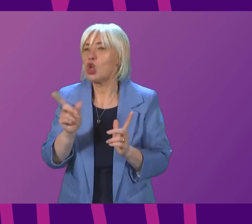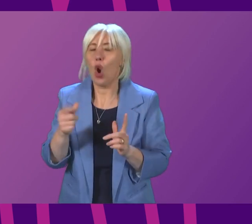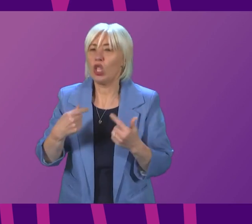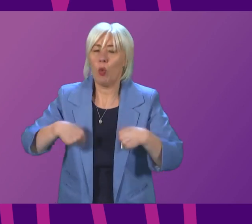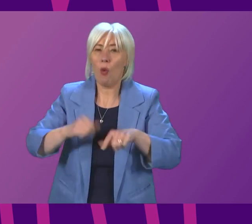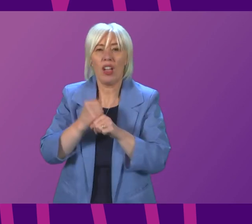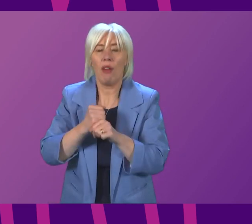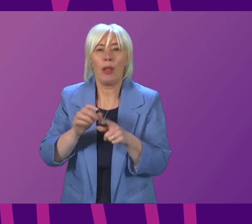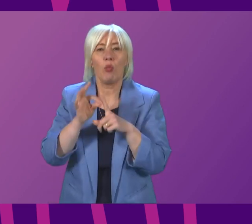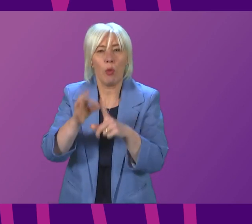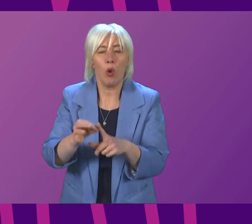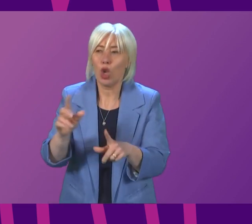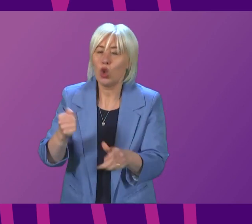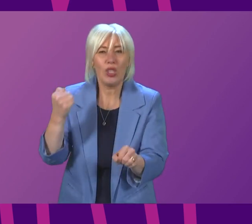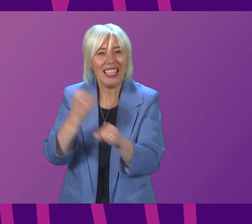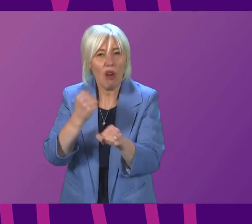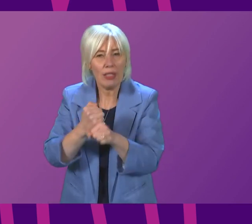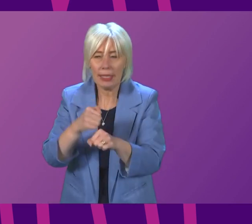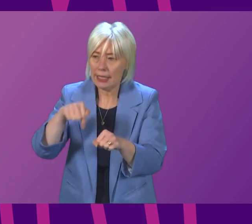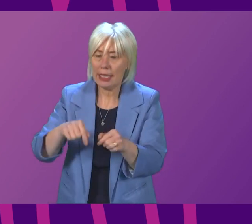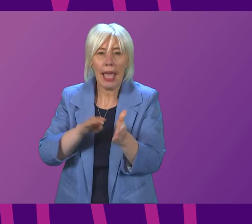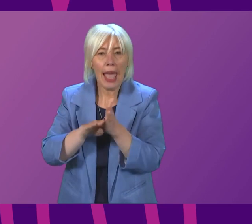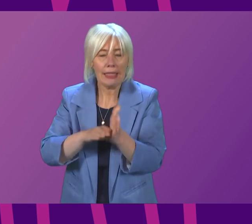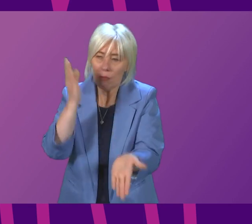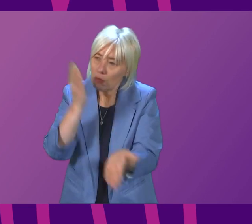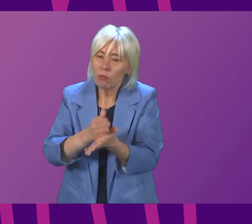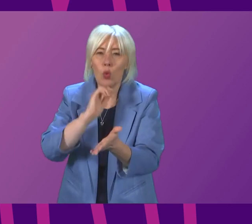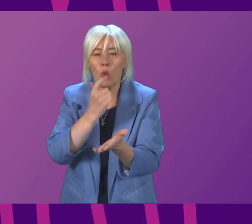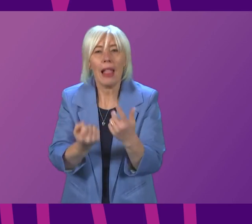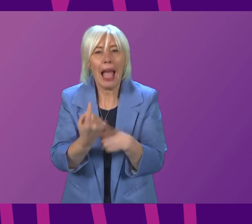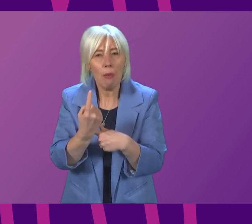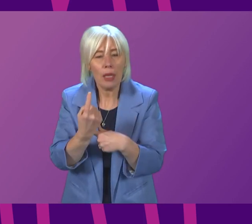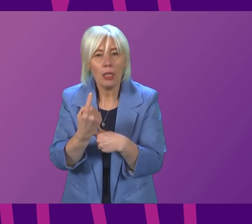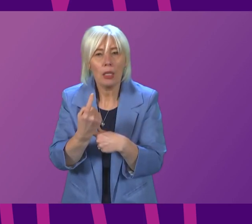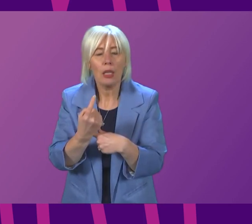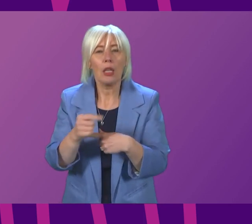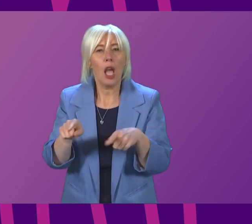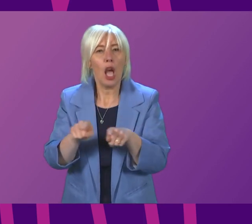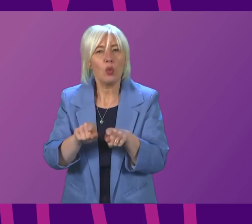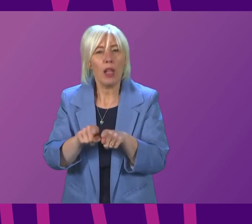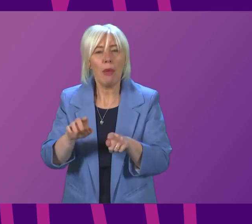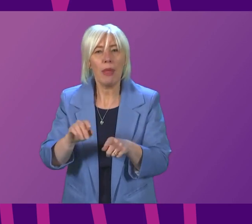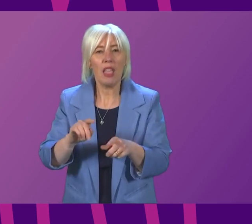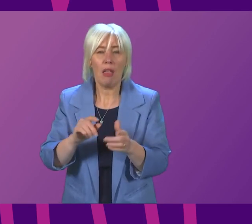She should be guaranteeing that exams will take place this year. Does she reflect negatively on the confirmation from the Cabinet Secretary for Education and